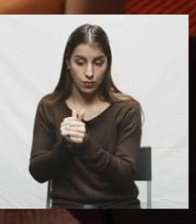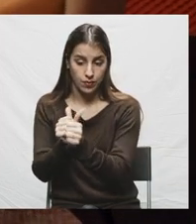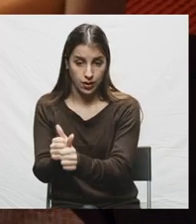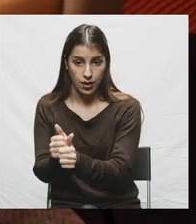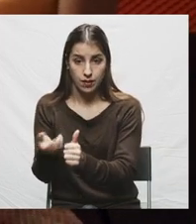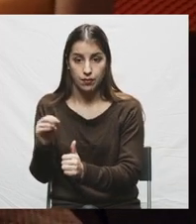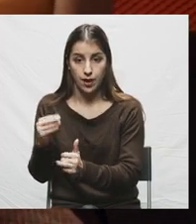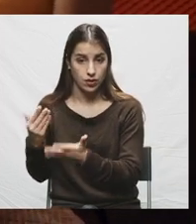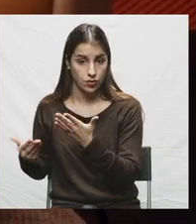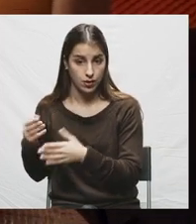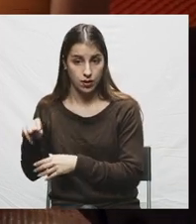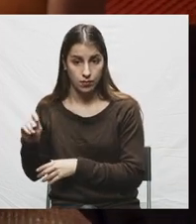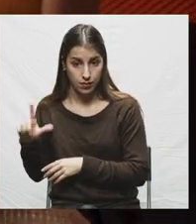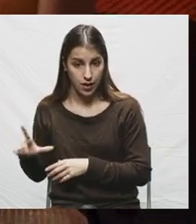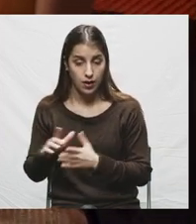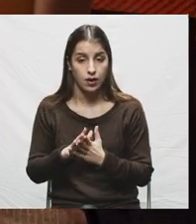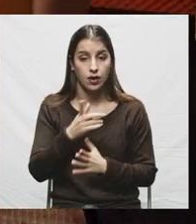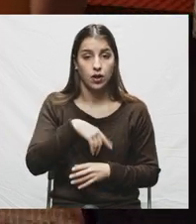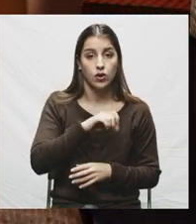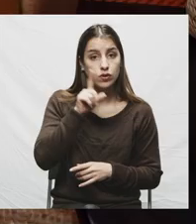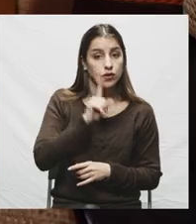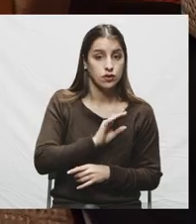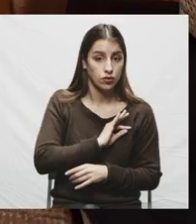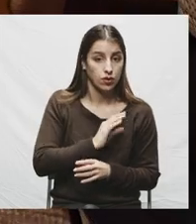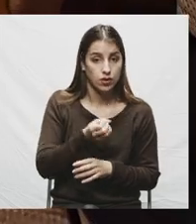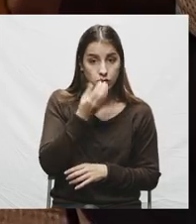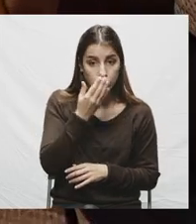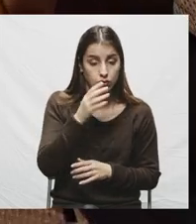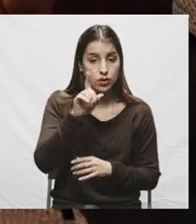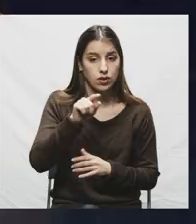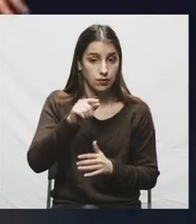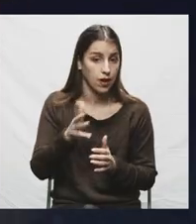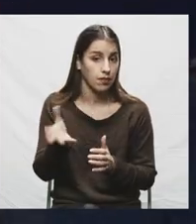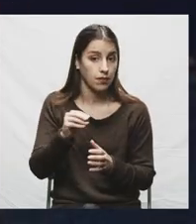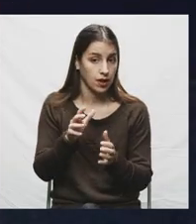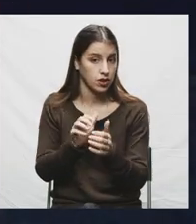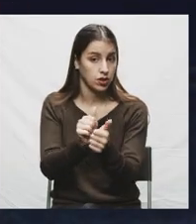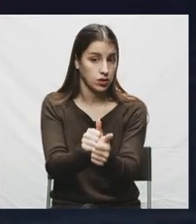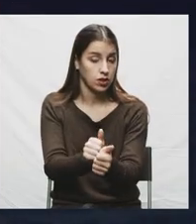and “Nossa Senhora das Flores”, which toured even more than “O Rei no Exílio”,